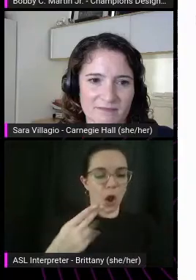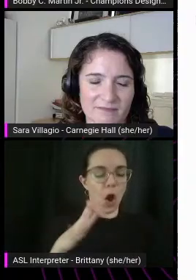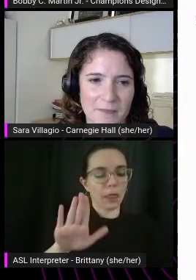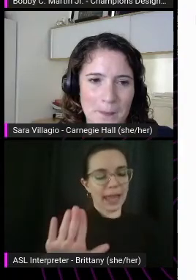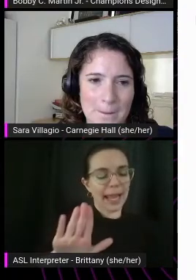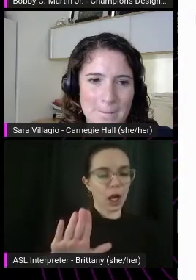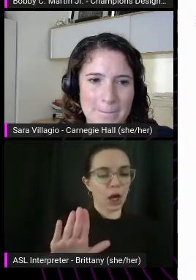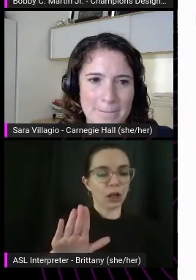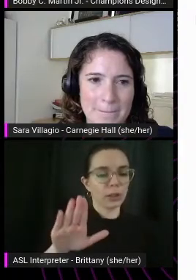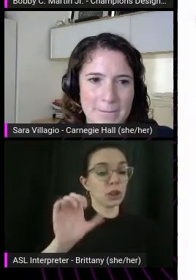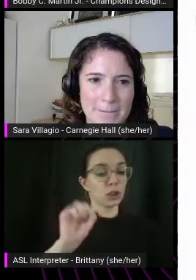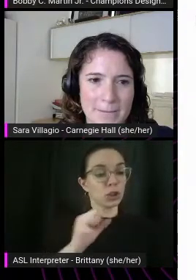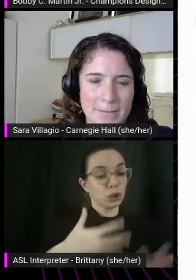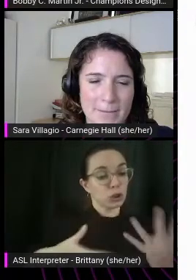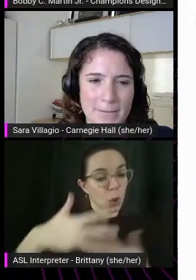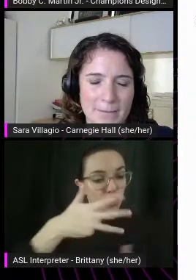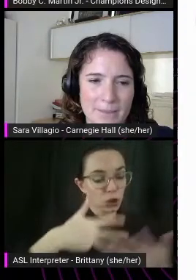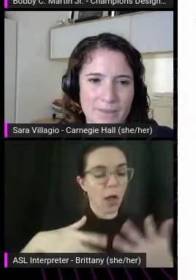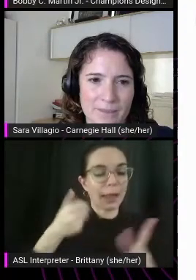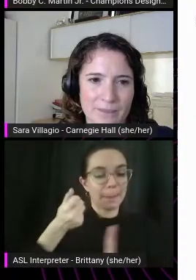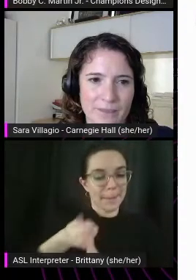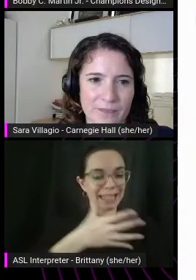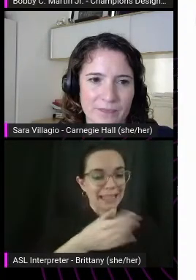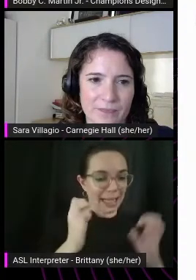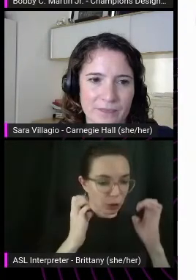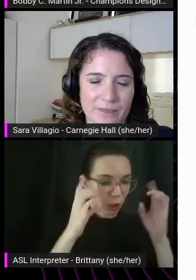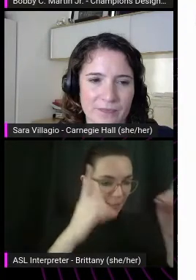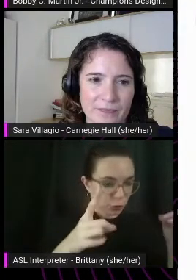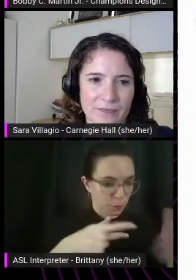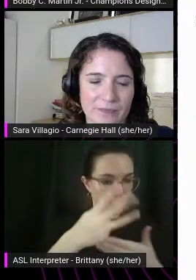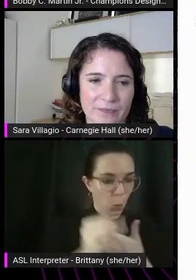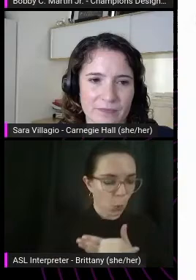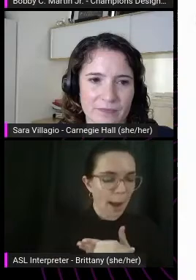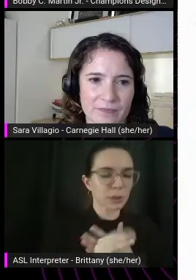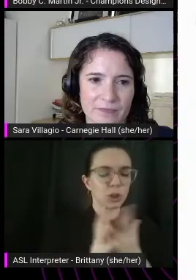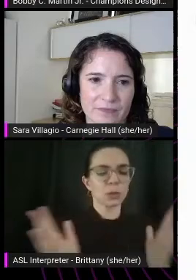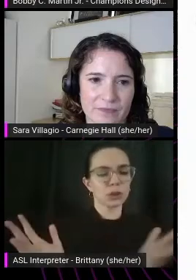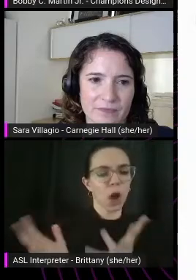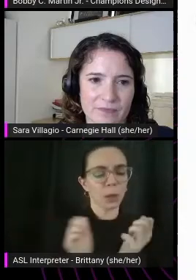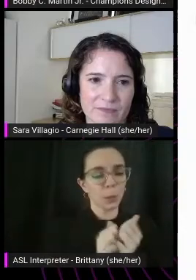And so, we spoke with so many people within the Weill Music Institute